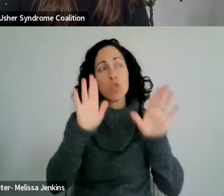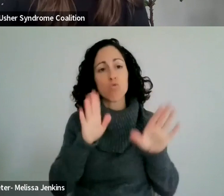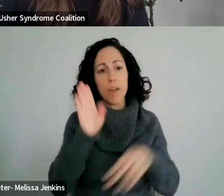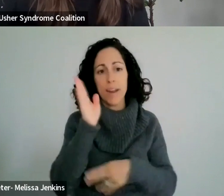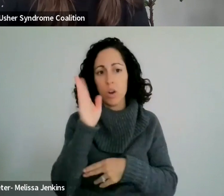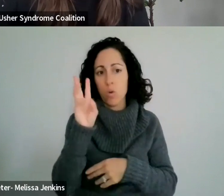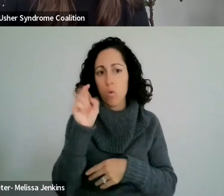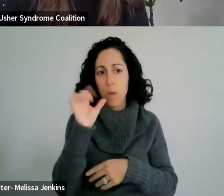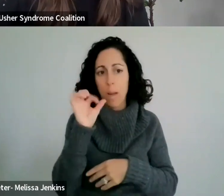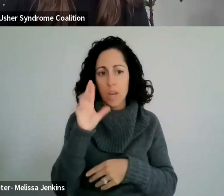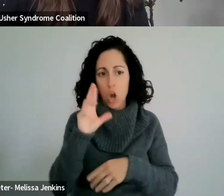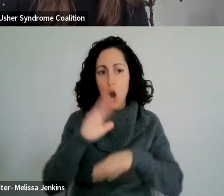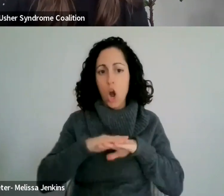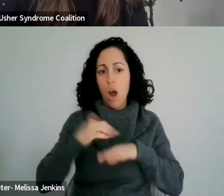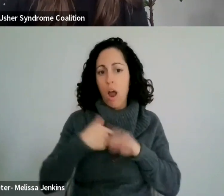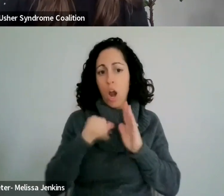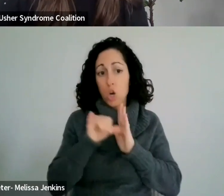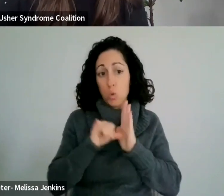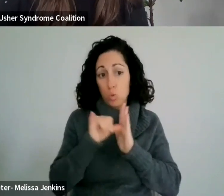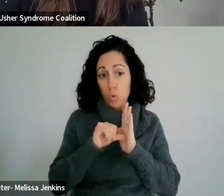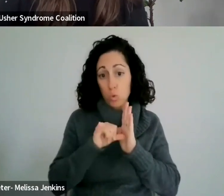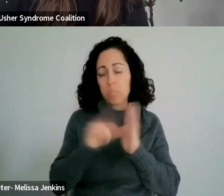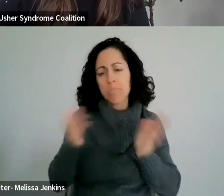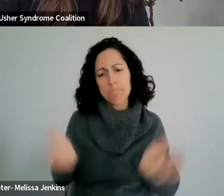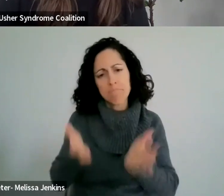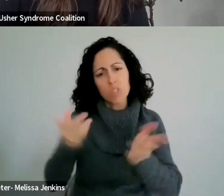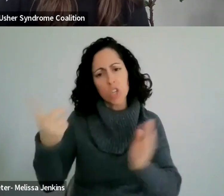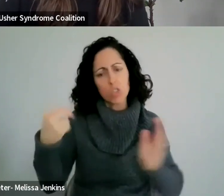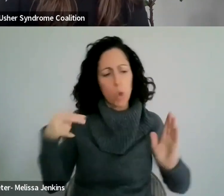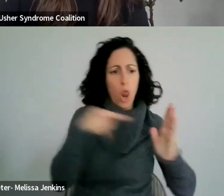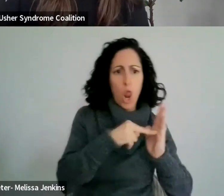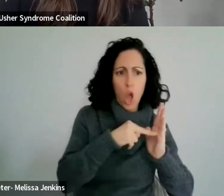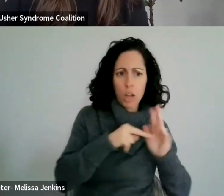is on our YouTube channel, where we really go into the history of exon 13.